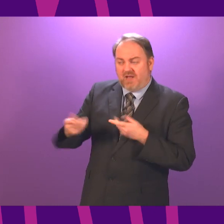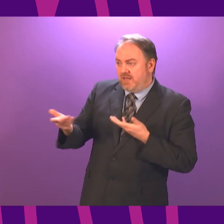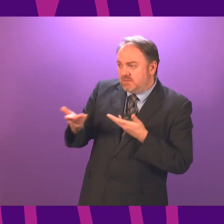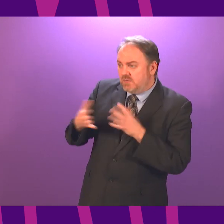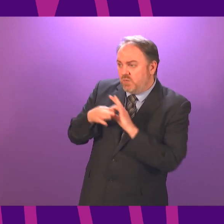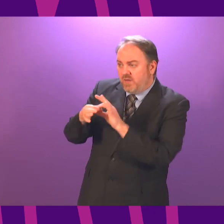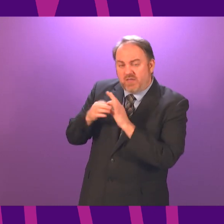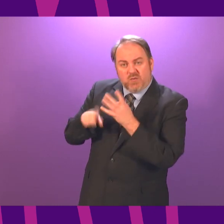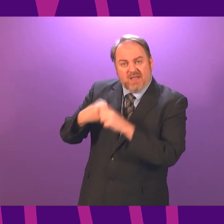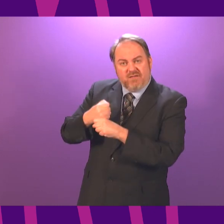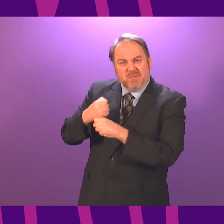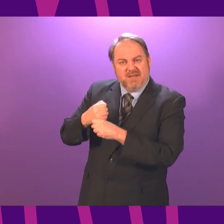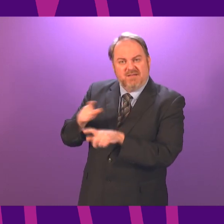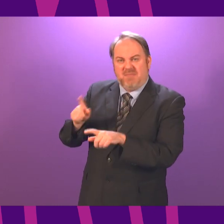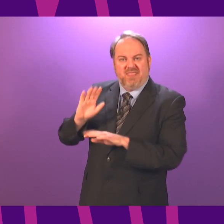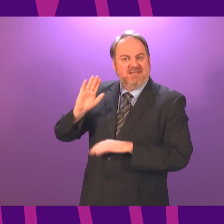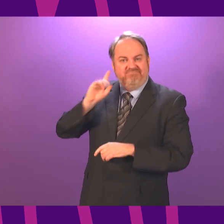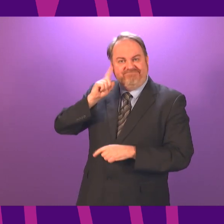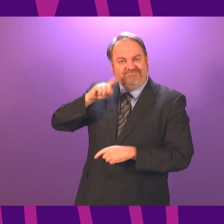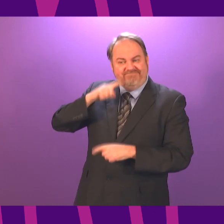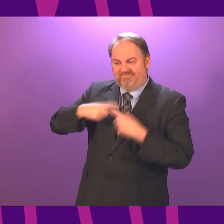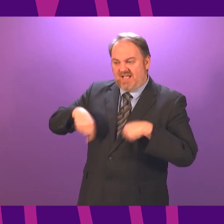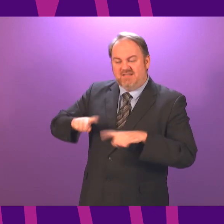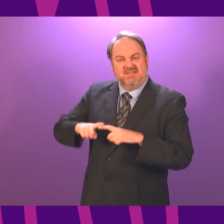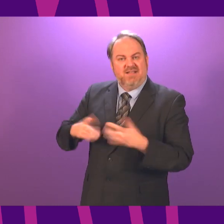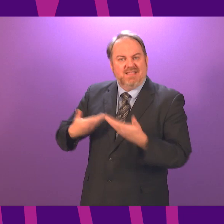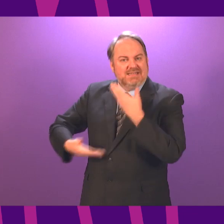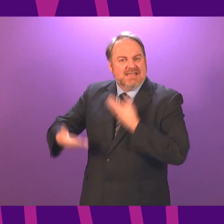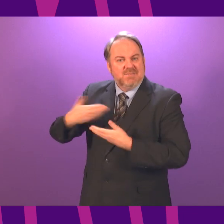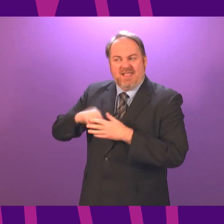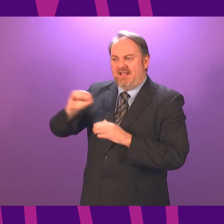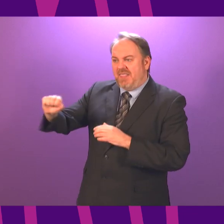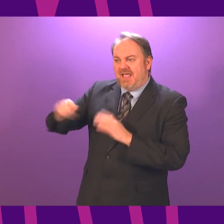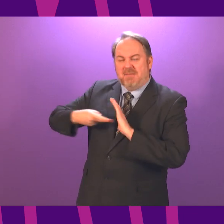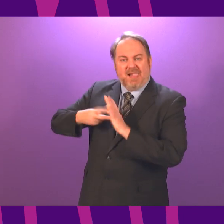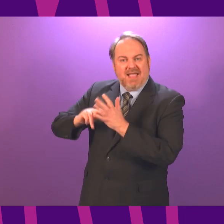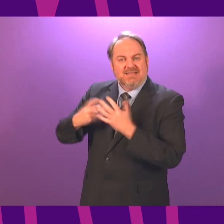the process. It has provided no clarity on its objectives and delivery plans, and no evidence